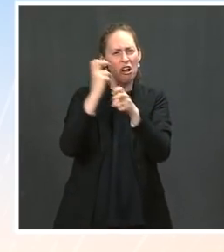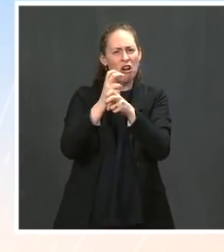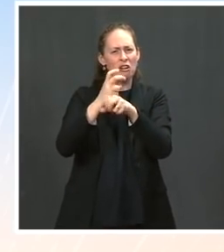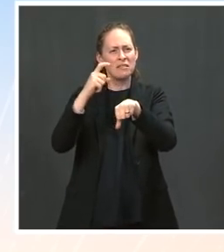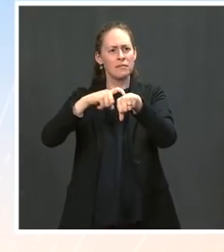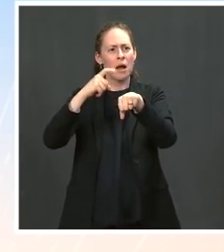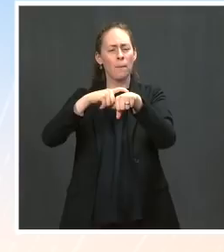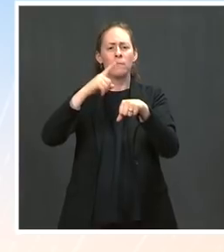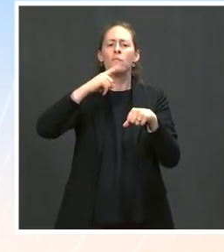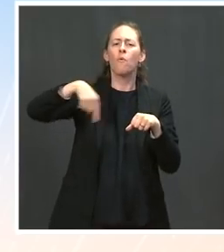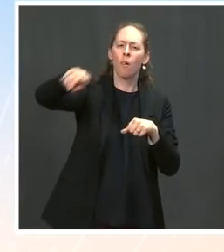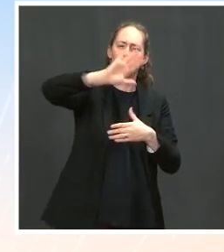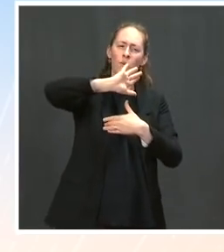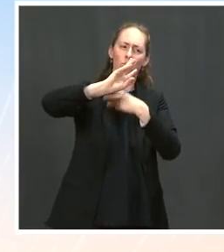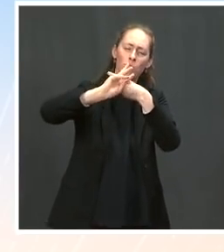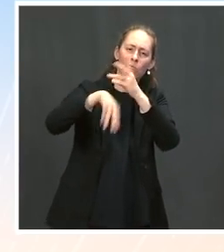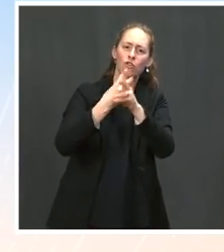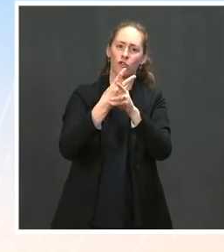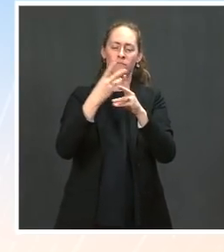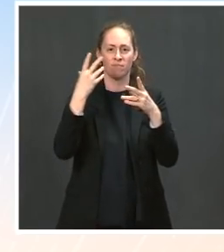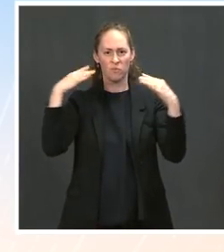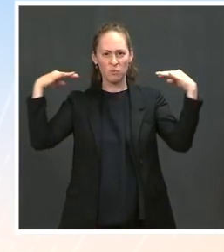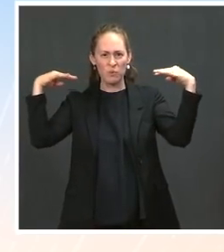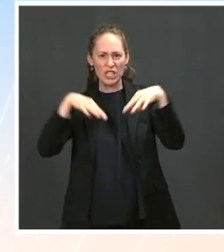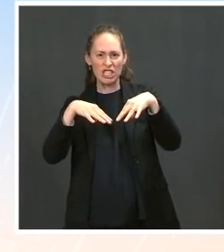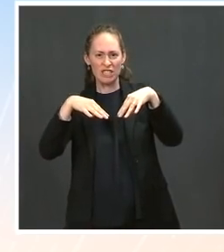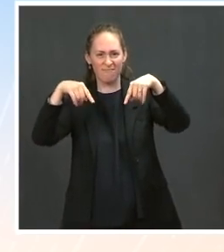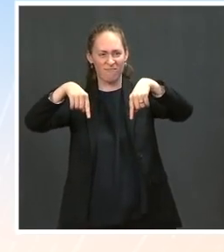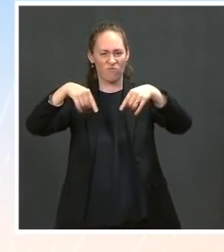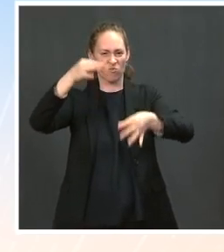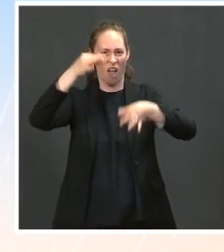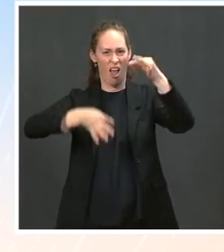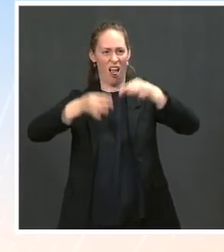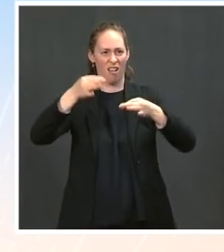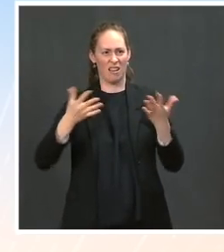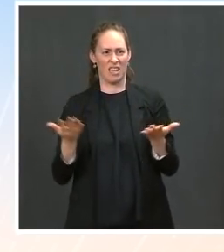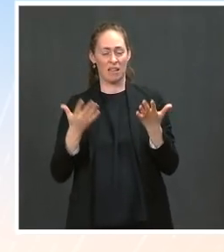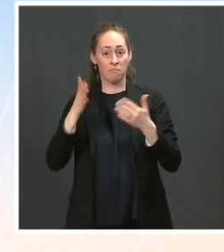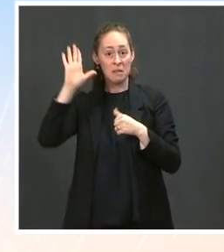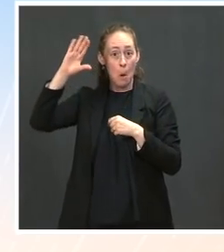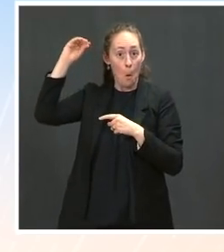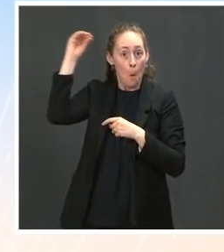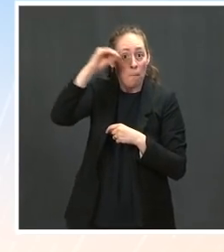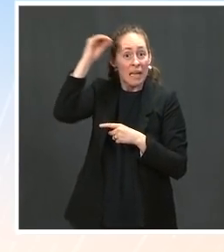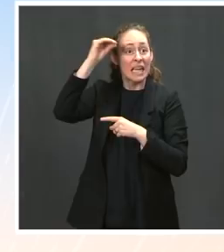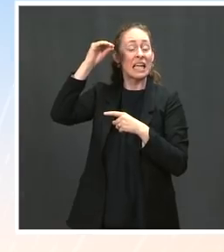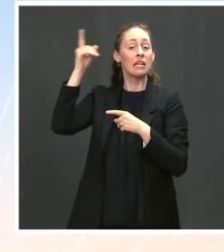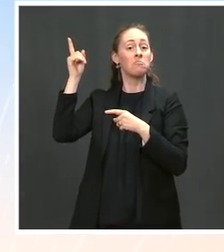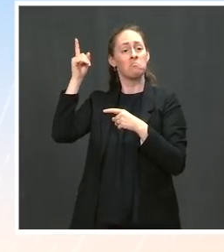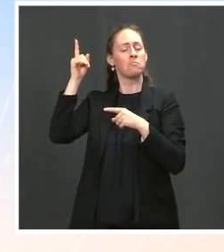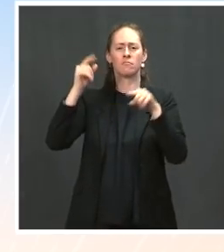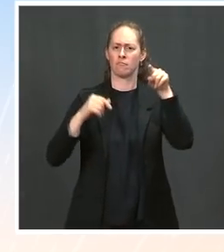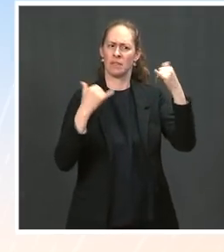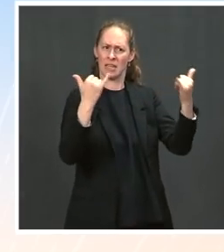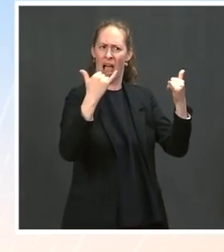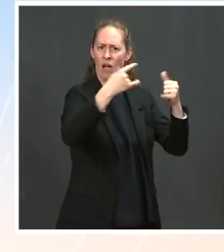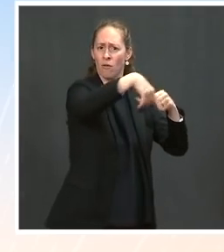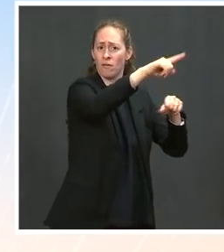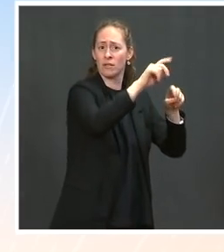who have been watching this trial very closely. The jury is sequestered. That is different from where things stood just yesterday,